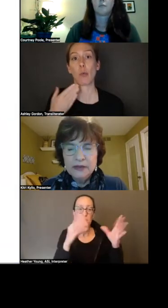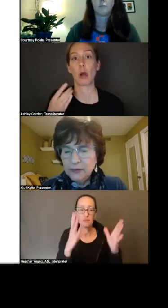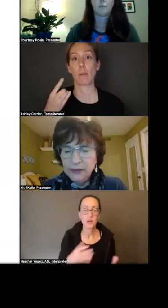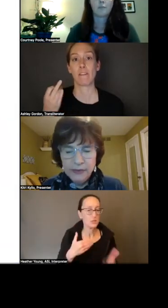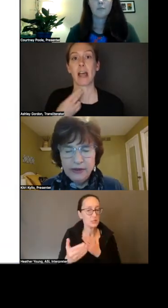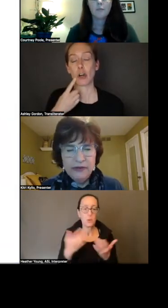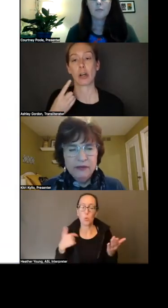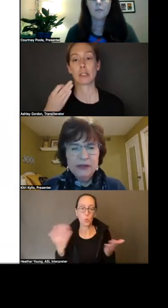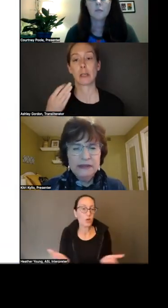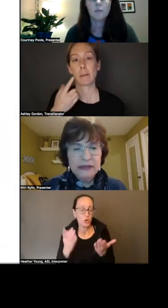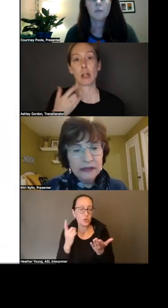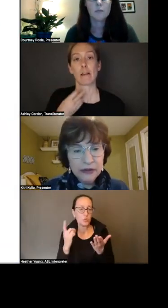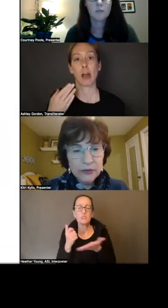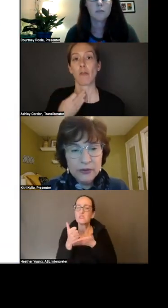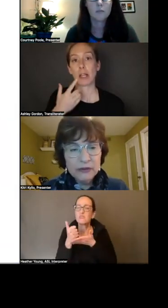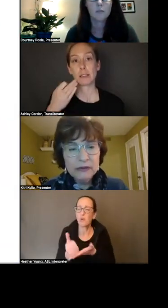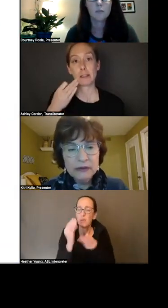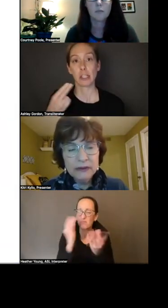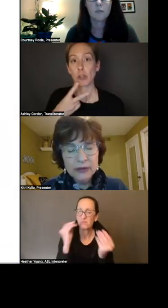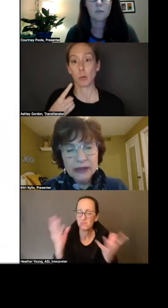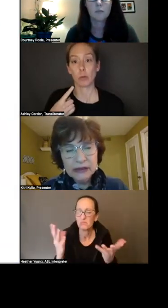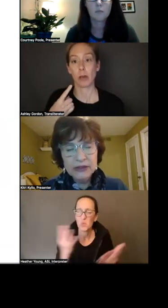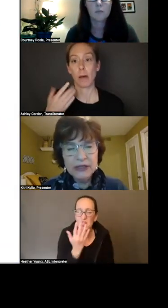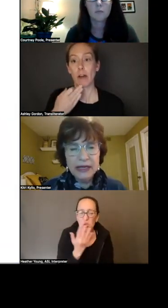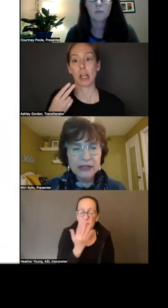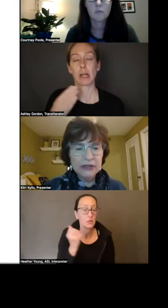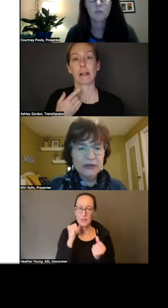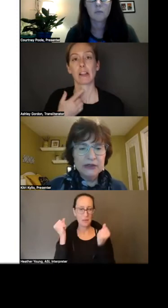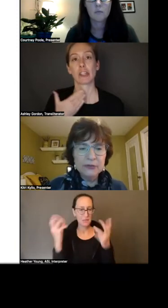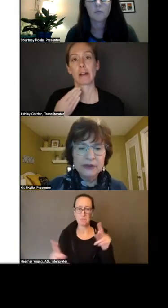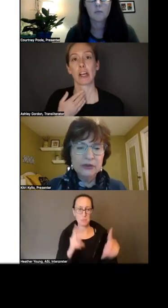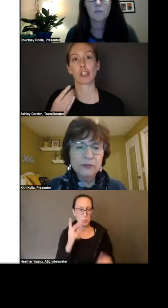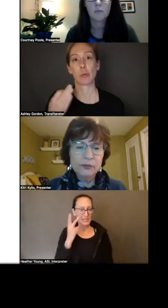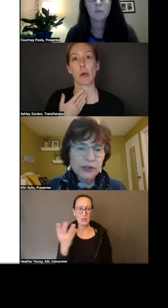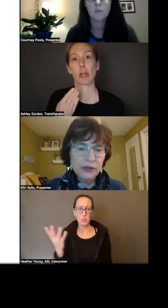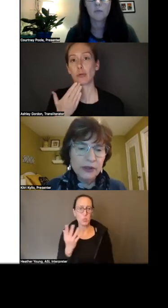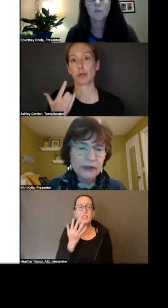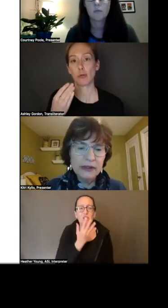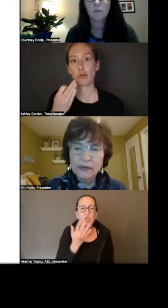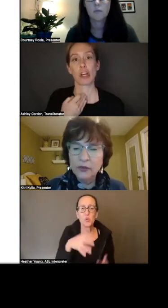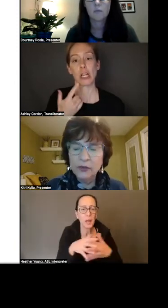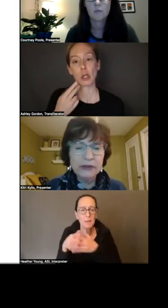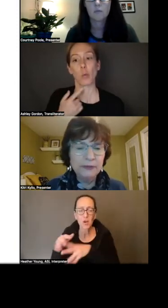Some people have not really seen Cued American English in action, so I just want to show really quickly, not the whole clip,